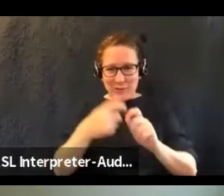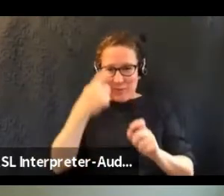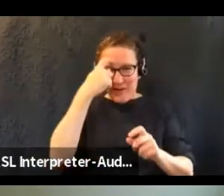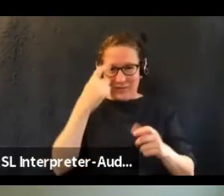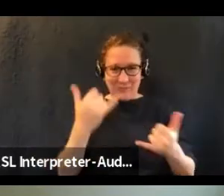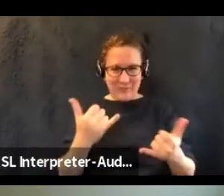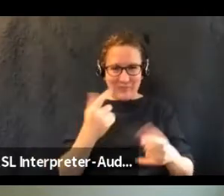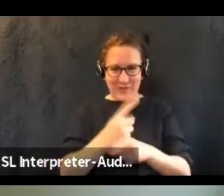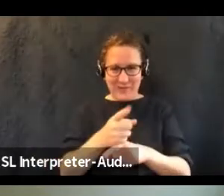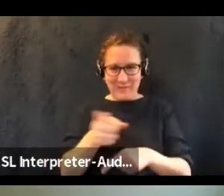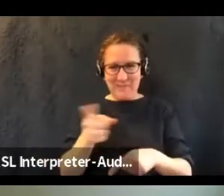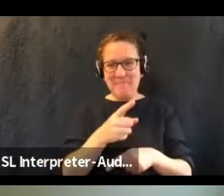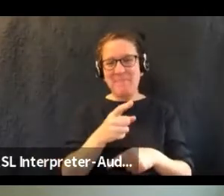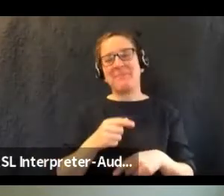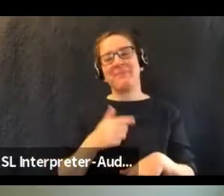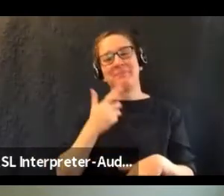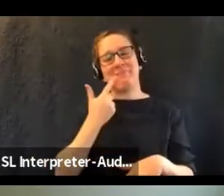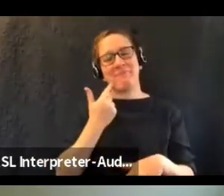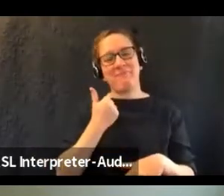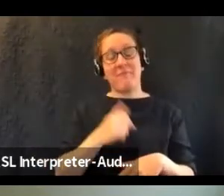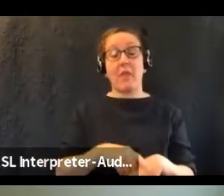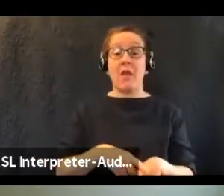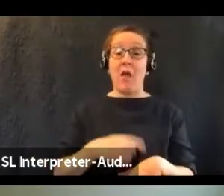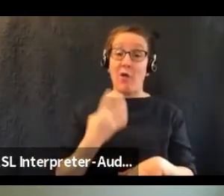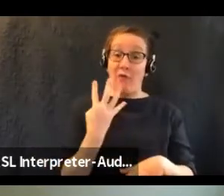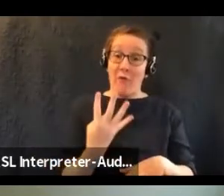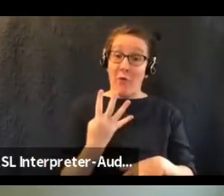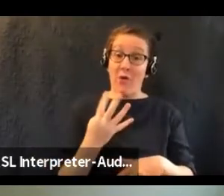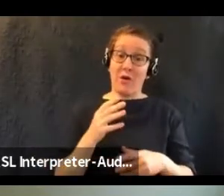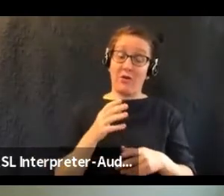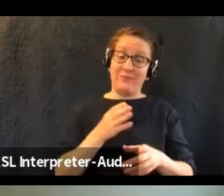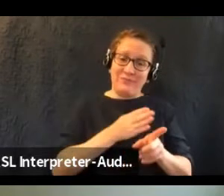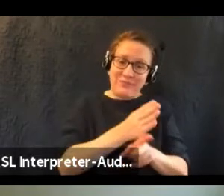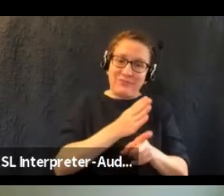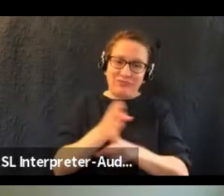There are 4 arenas of what I always like to think